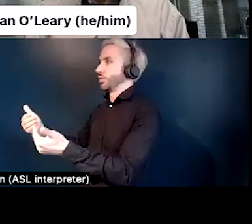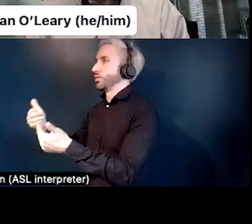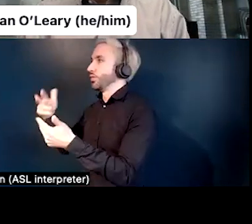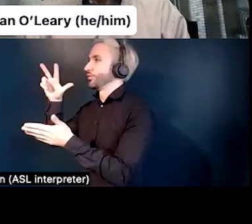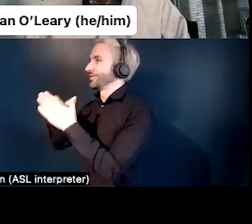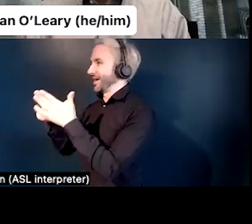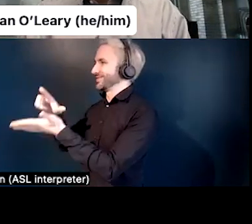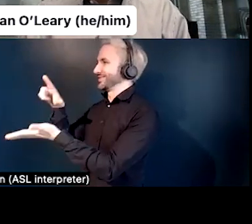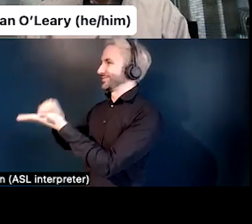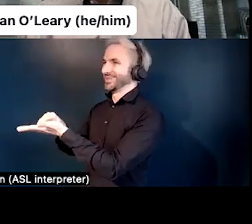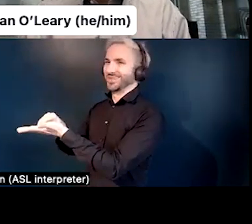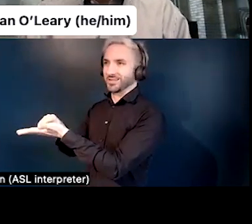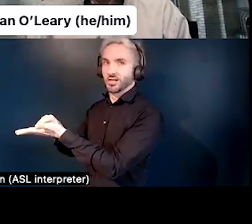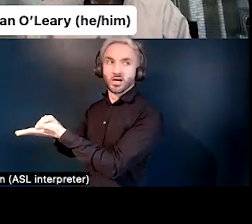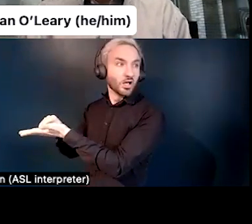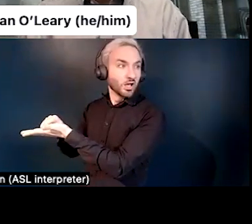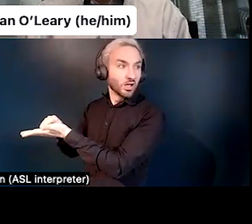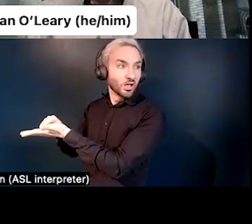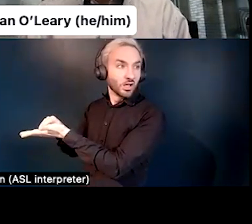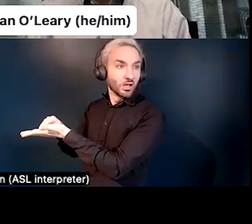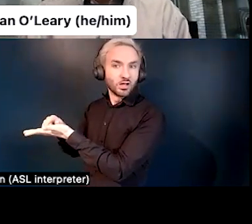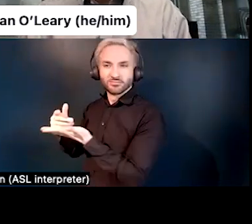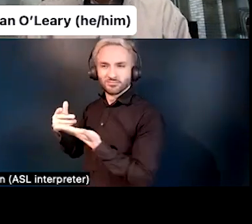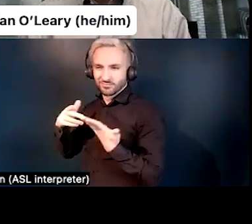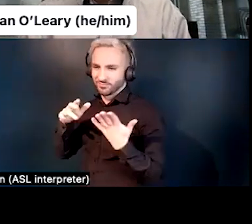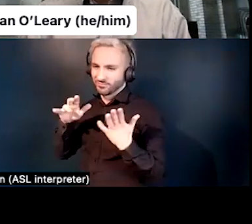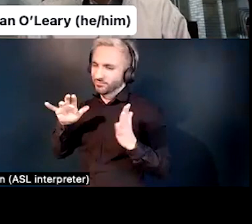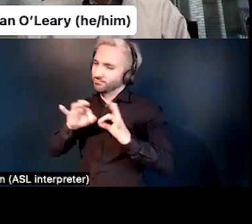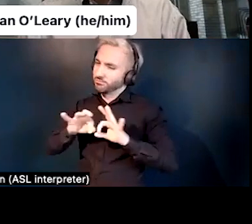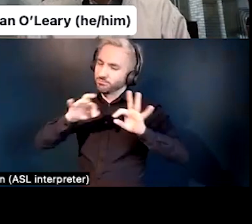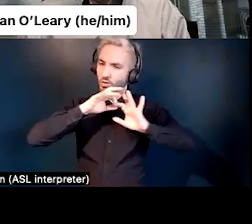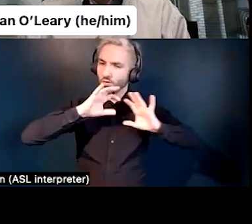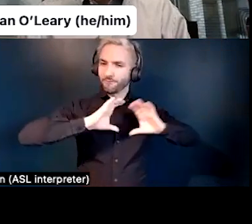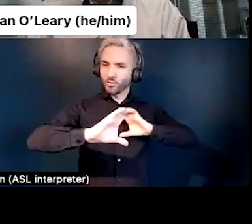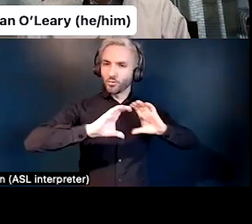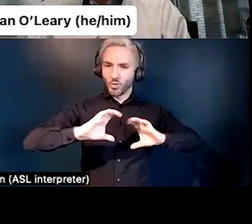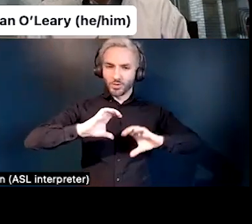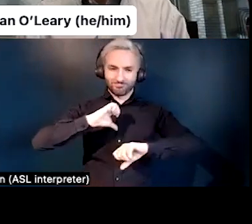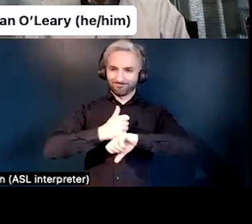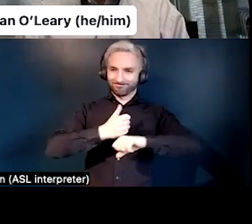so that becomes an imperative. There's not that communication in place at this point.